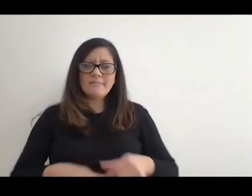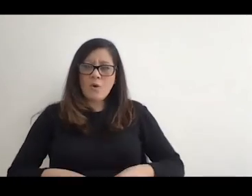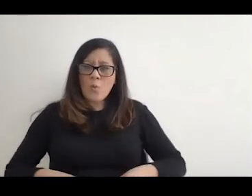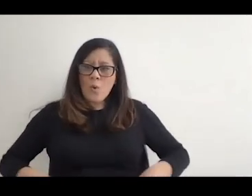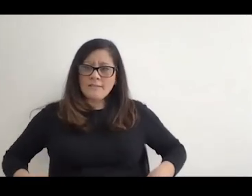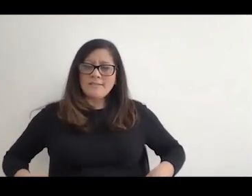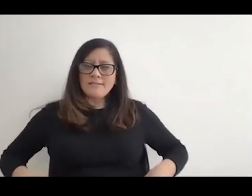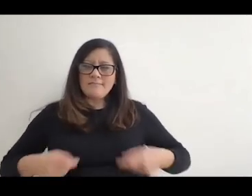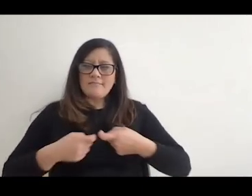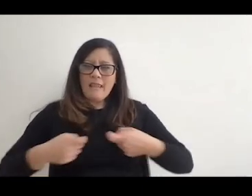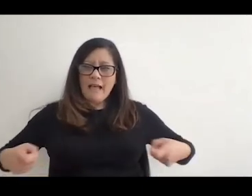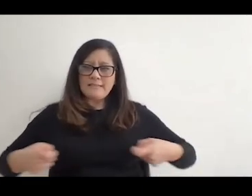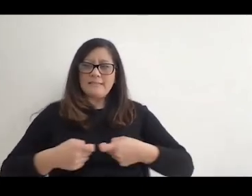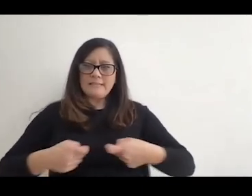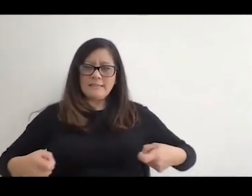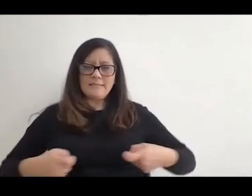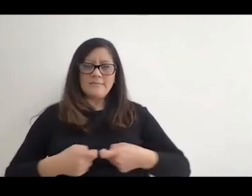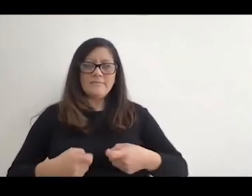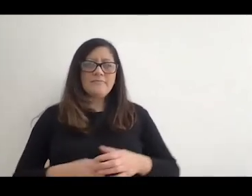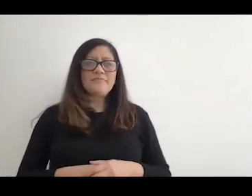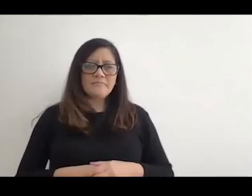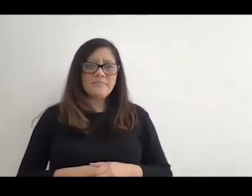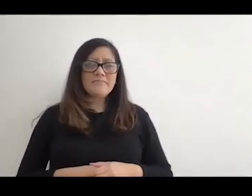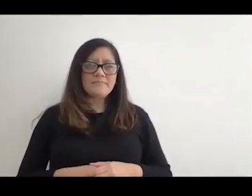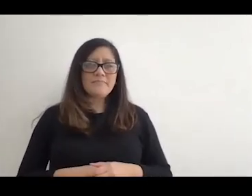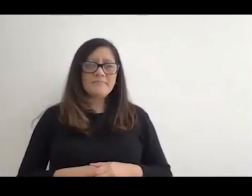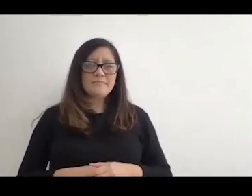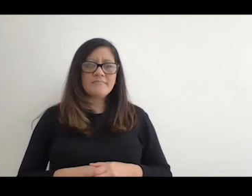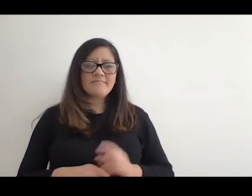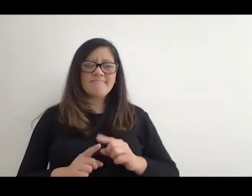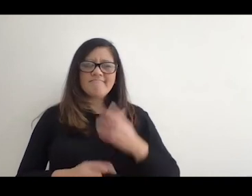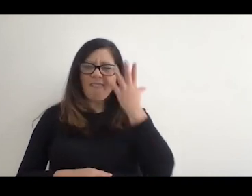Thick band lays flat, but it looked horrible on her when she was seated.